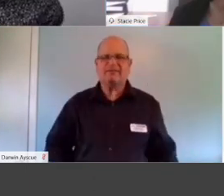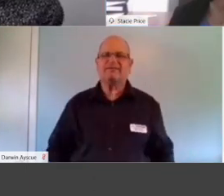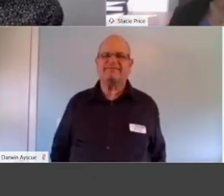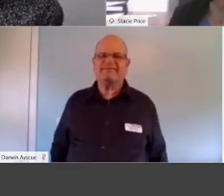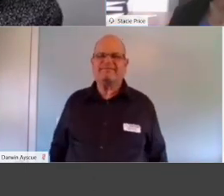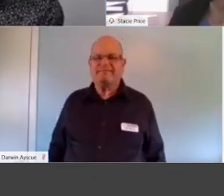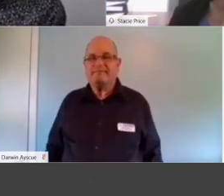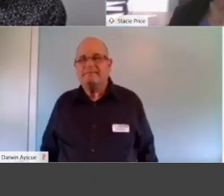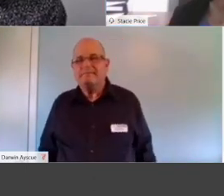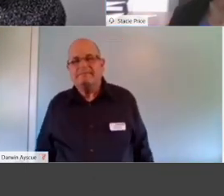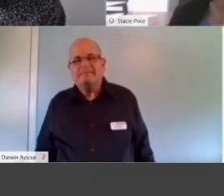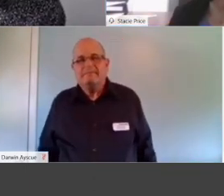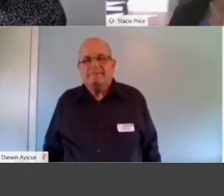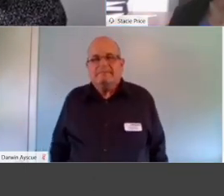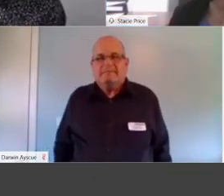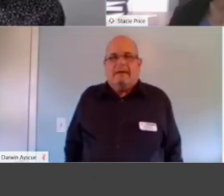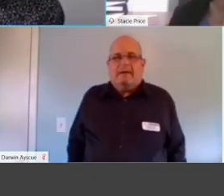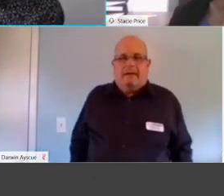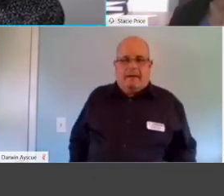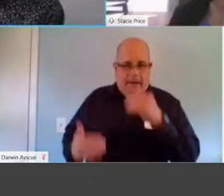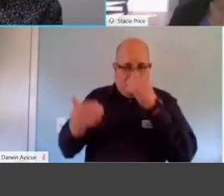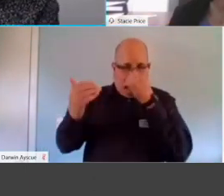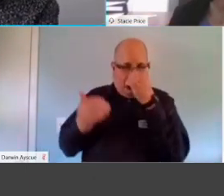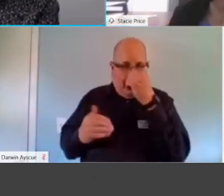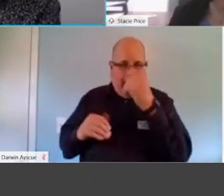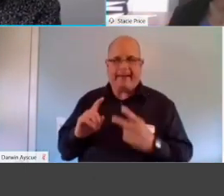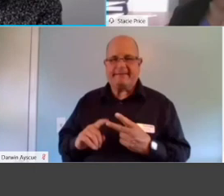Great. Our next question is what are some of the